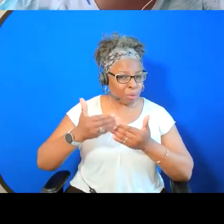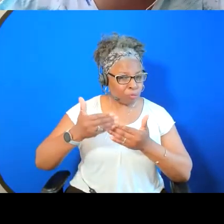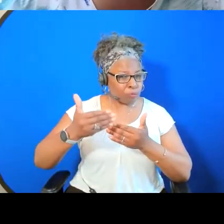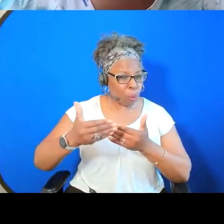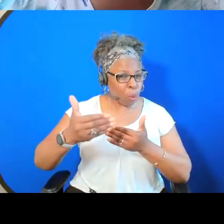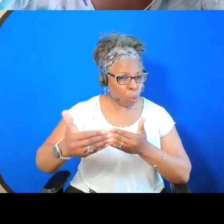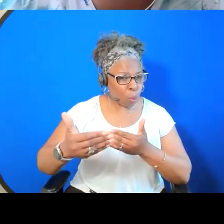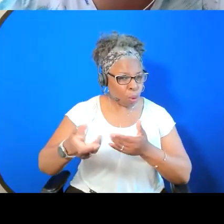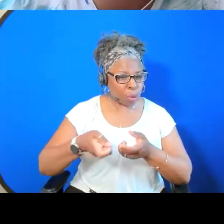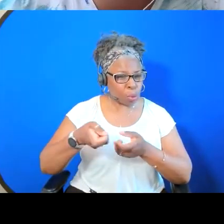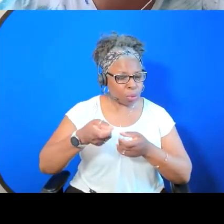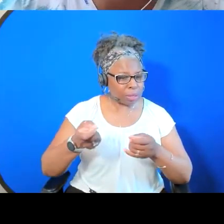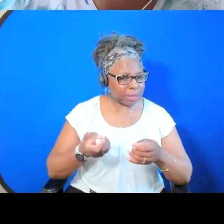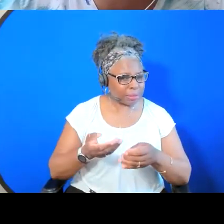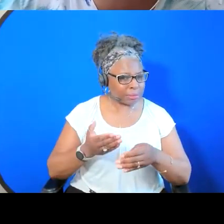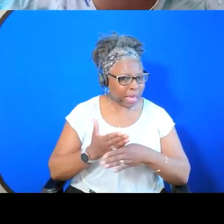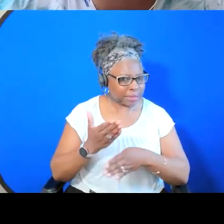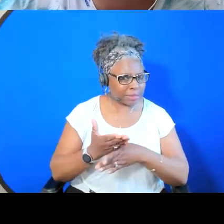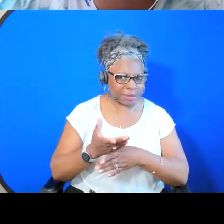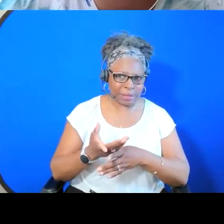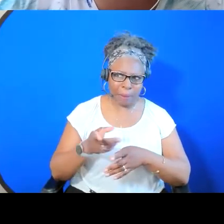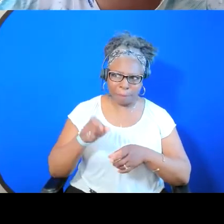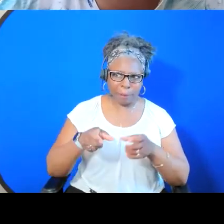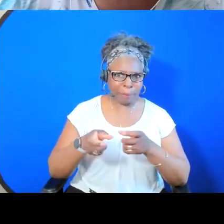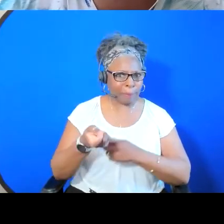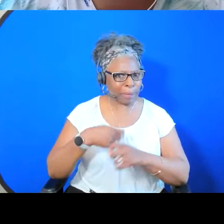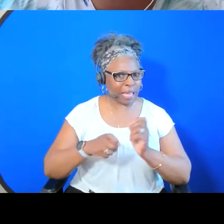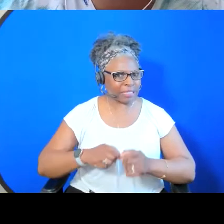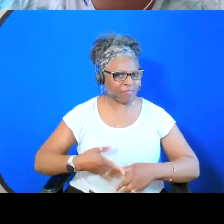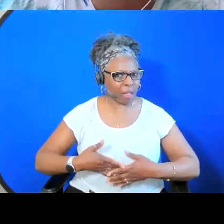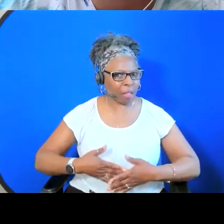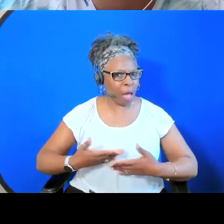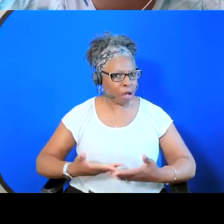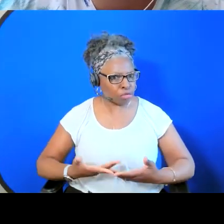began to actually feel hungry, we move towards exploring compromise and practical solutions.